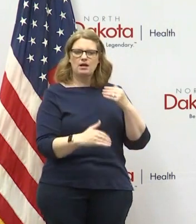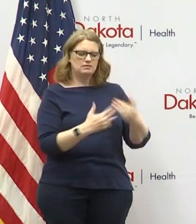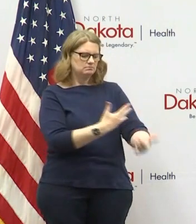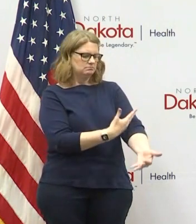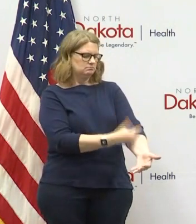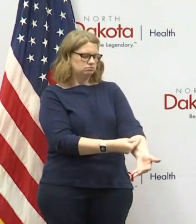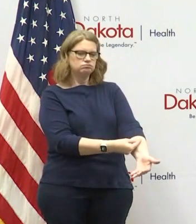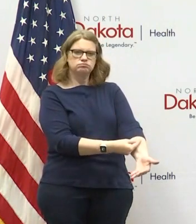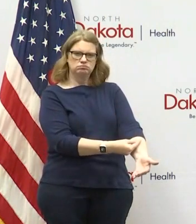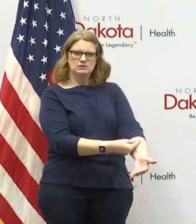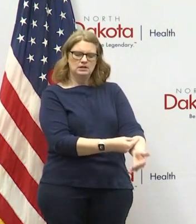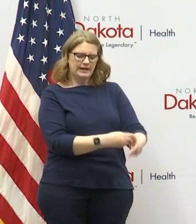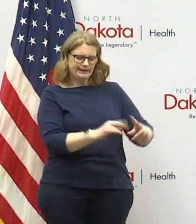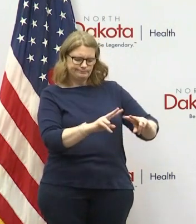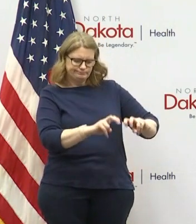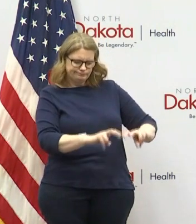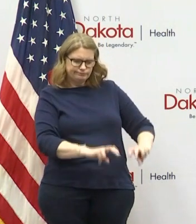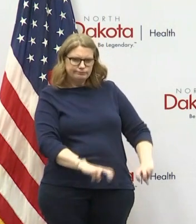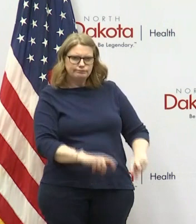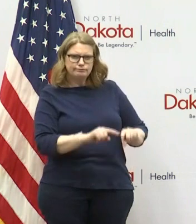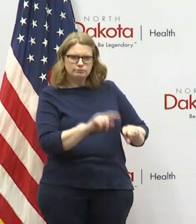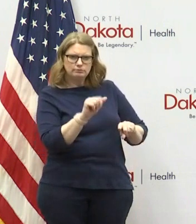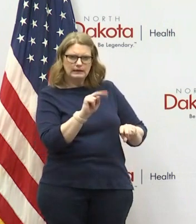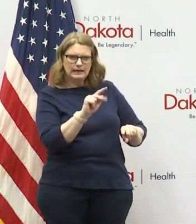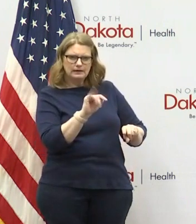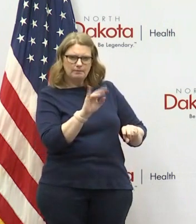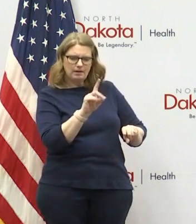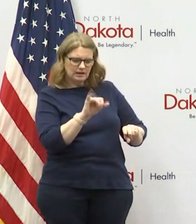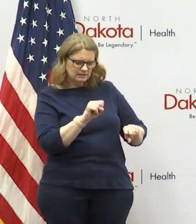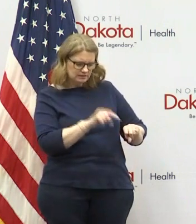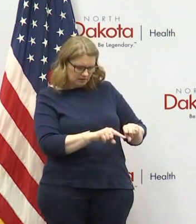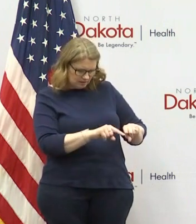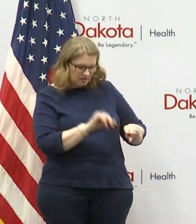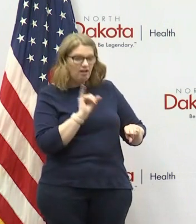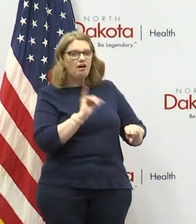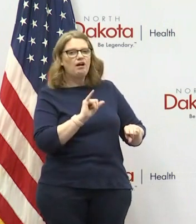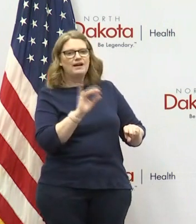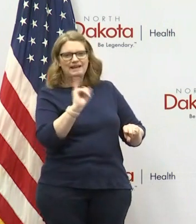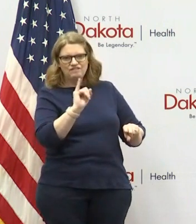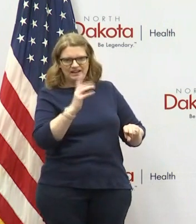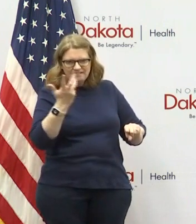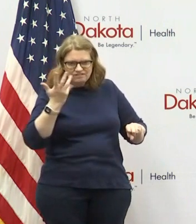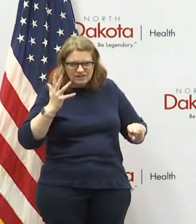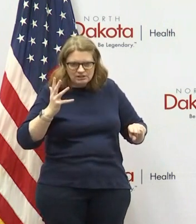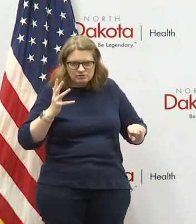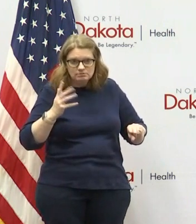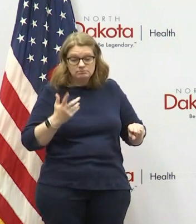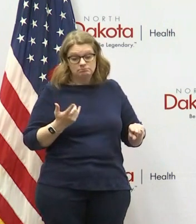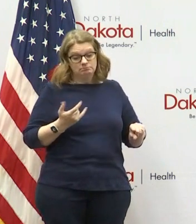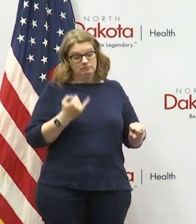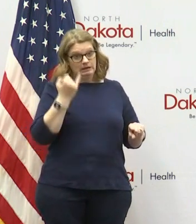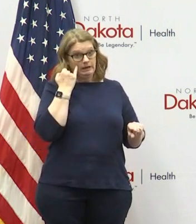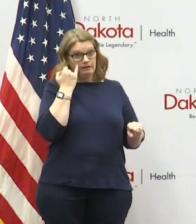ANTIBODY TESTING, AND ANTIBODY OR SOMETIMES CALLED SEROLOGY IS